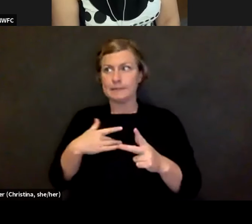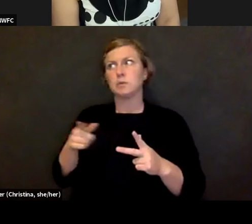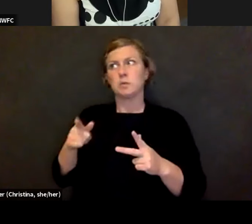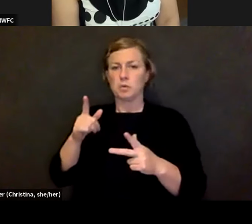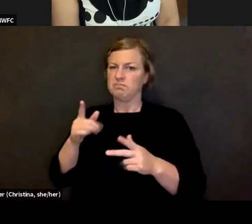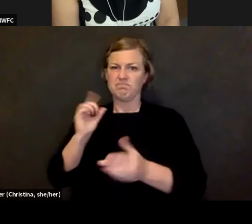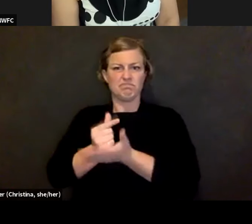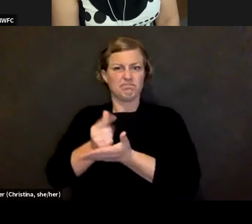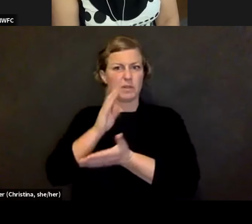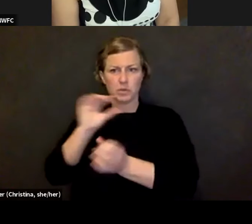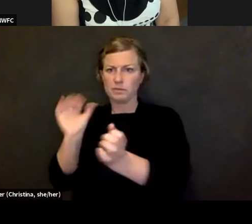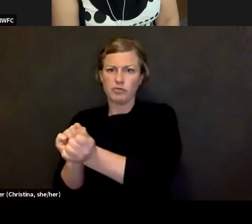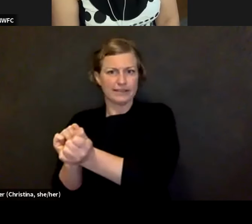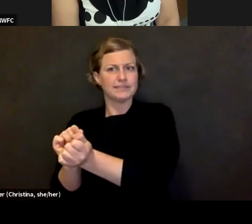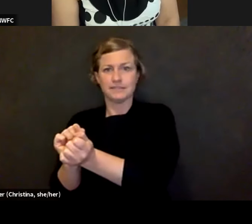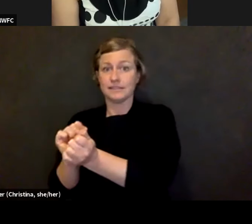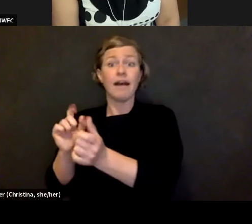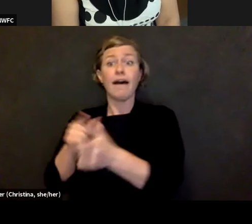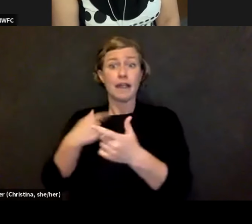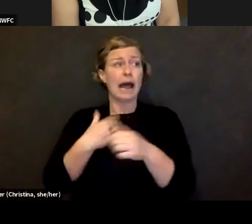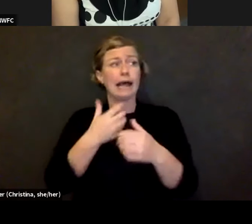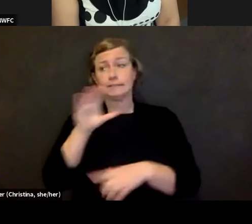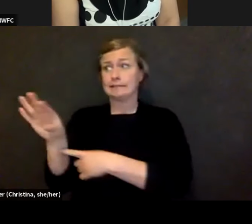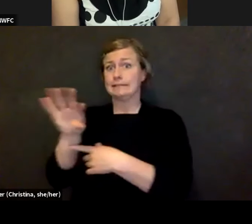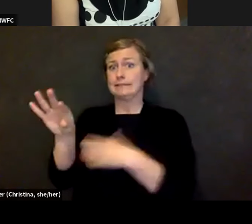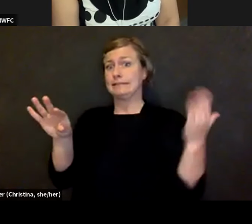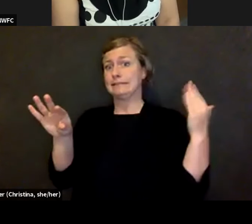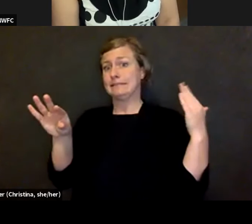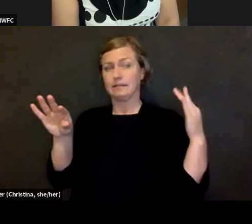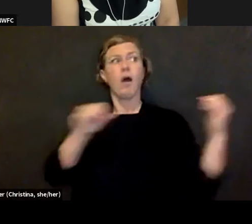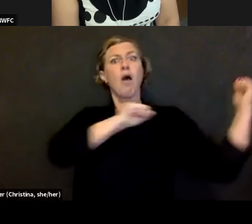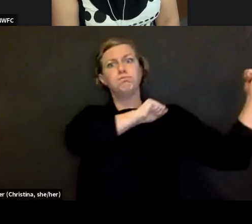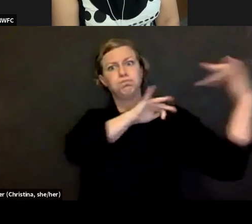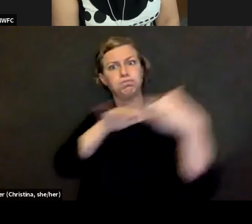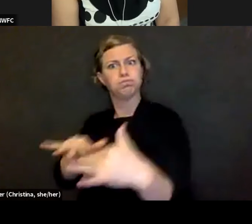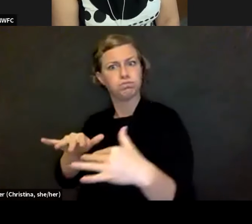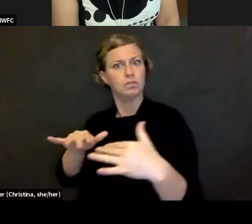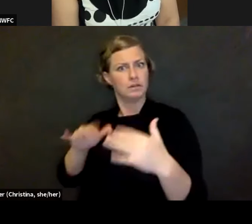would all just end up getting arrested. There was maybe 10 to 20 of us there at the moment. The community responded